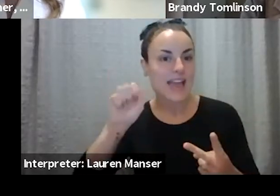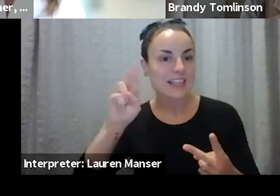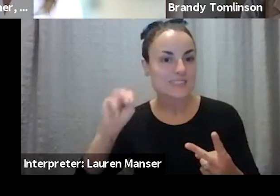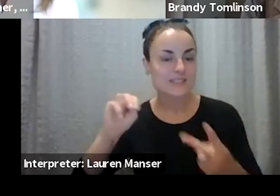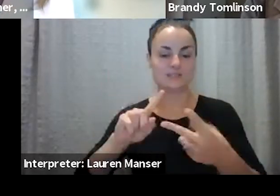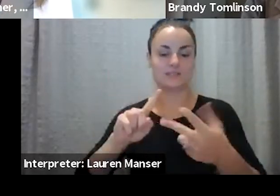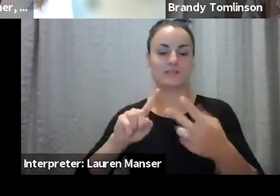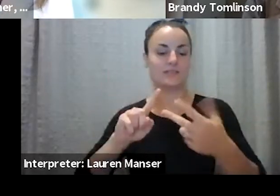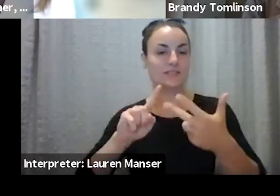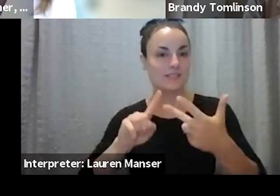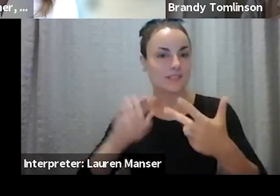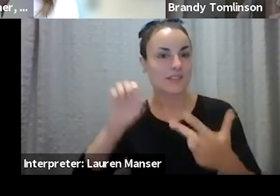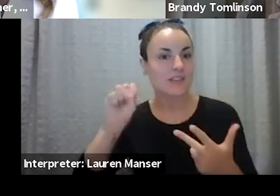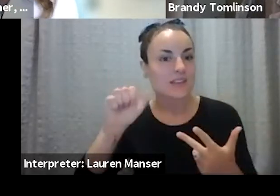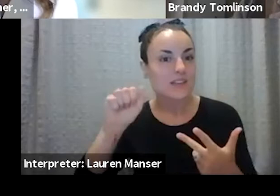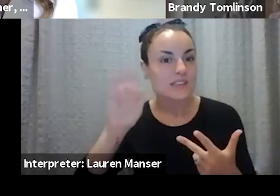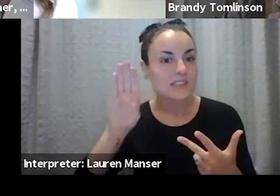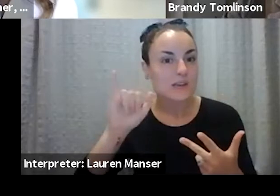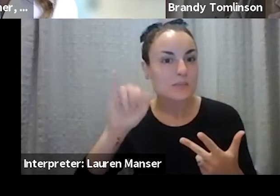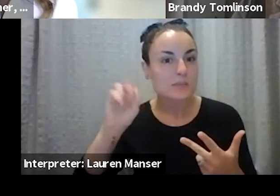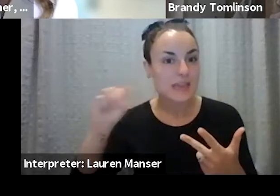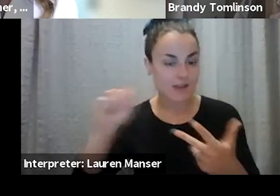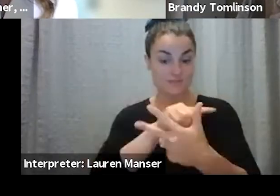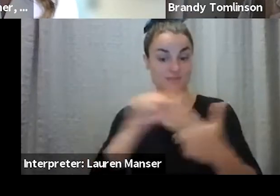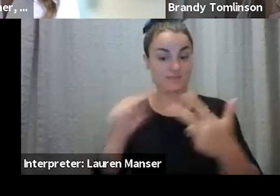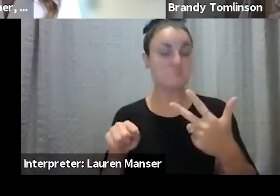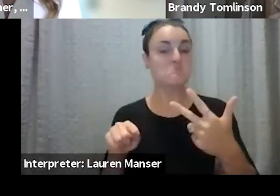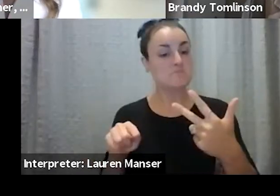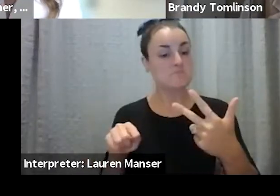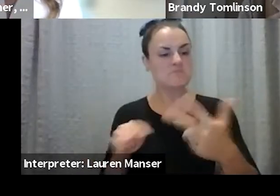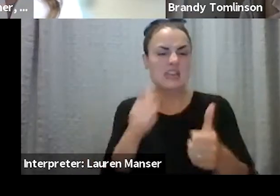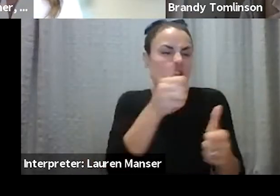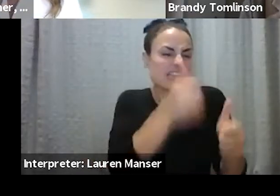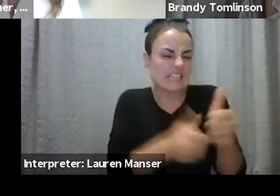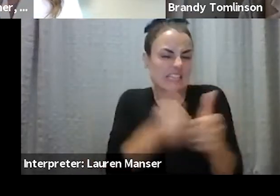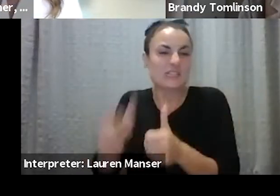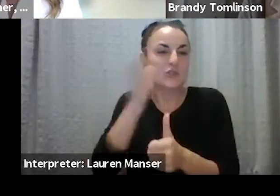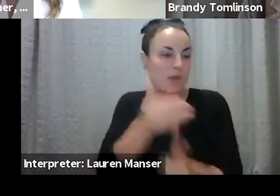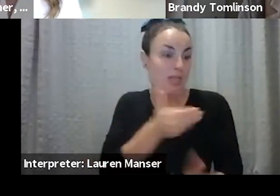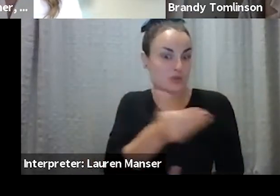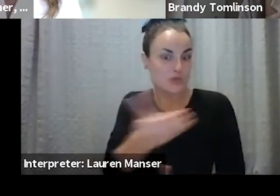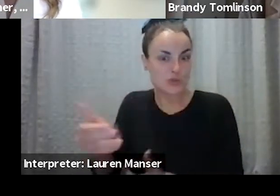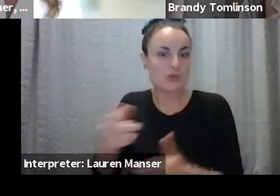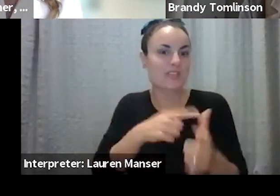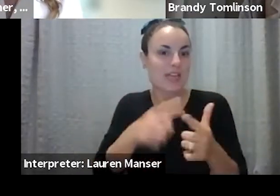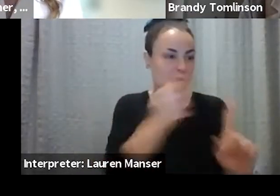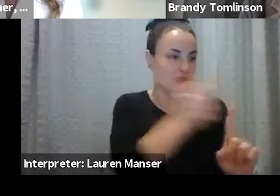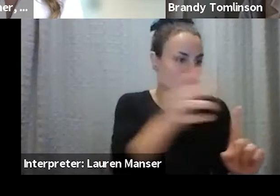Each one of them will give you a little bit of an idea of who they are, as well as what their panels were about.